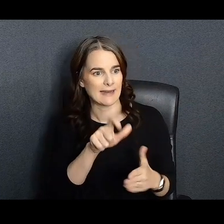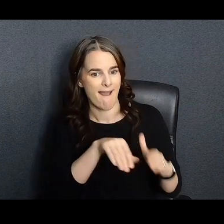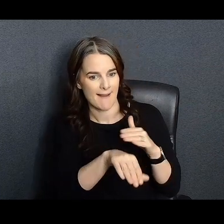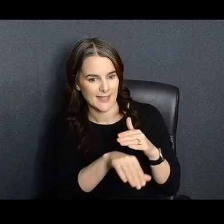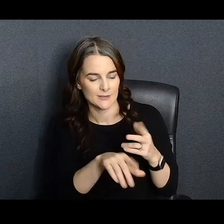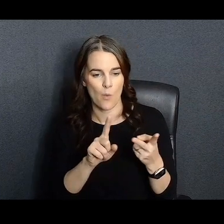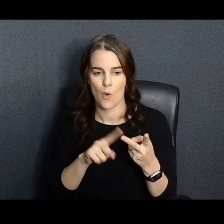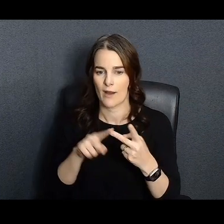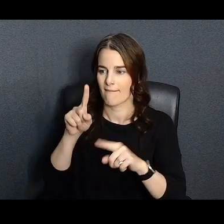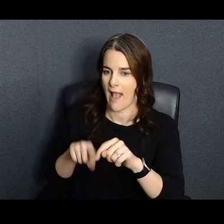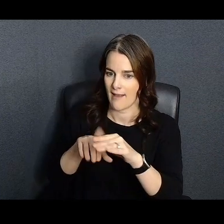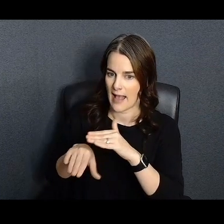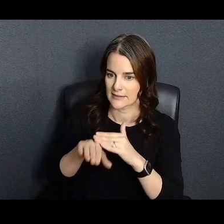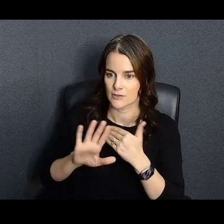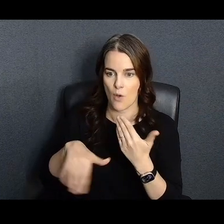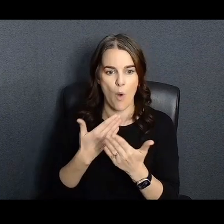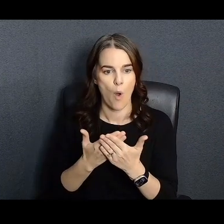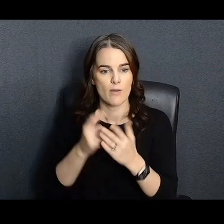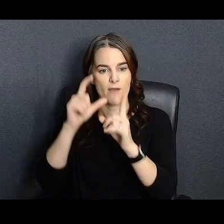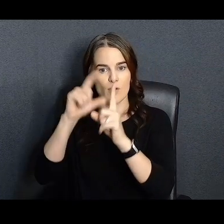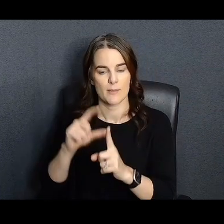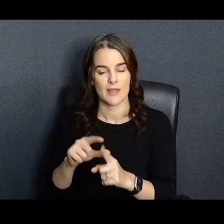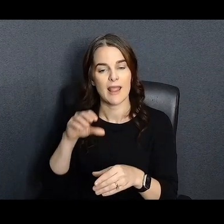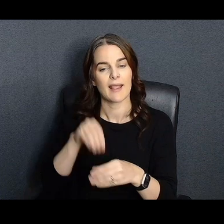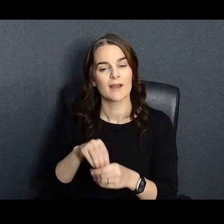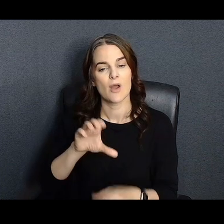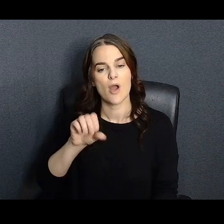or aren't able to access all of the vocabulary in the Core First page set.